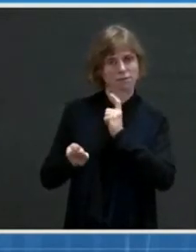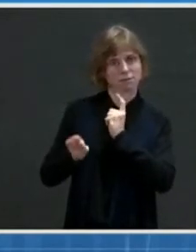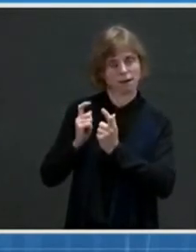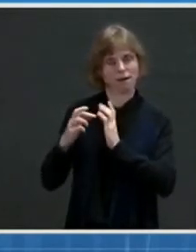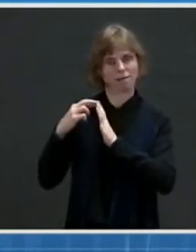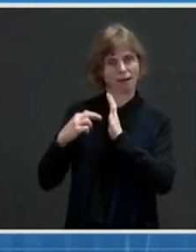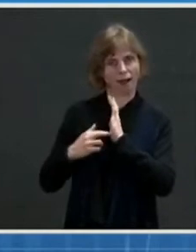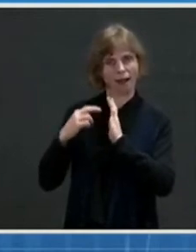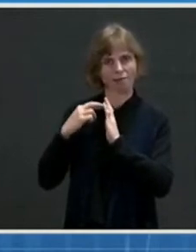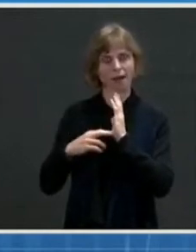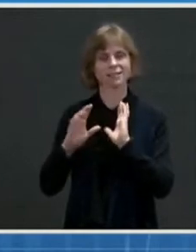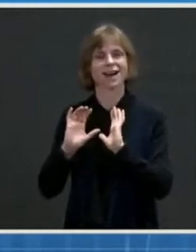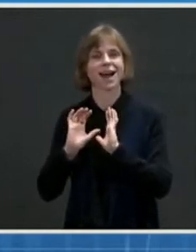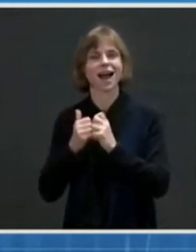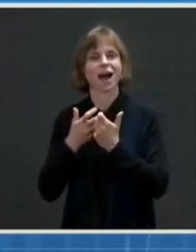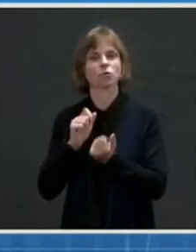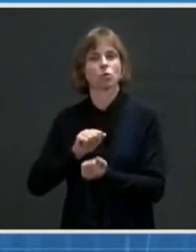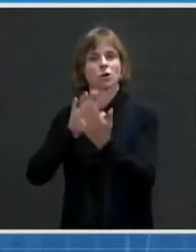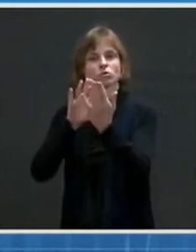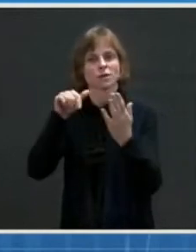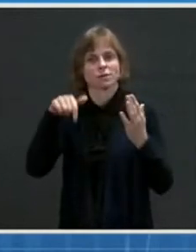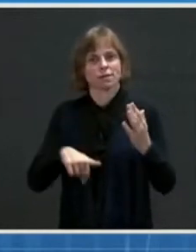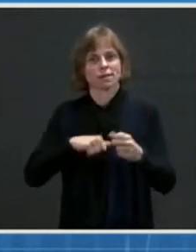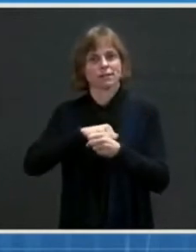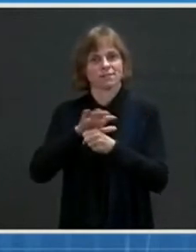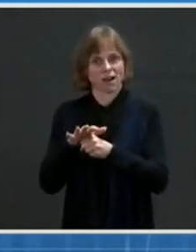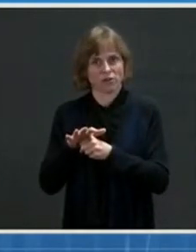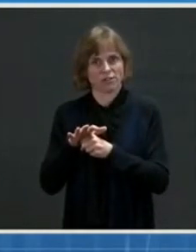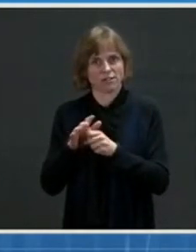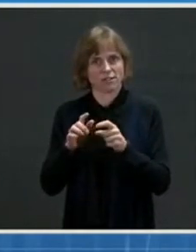THE MEDICAL PRODUCT DEVELOPERS